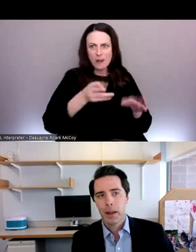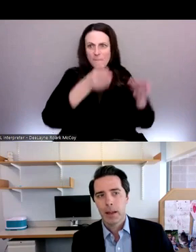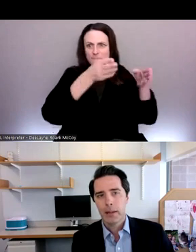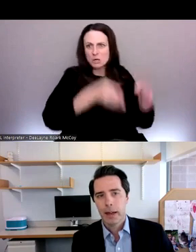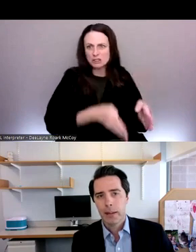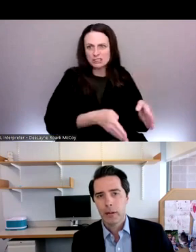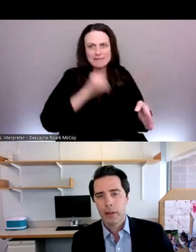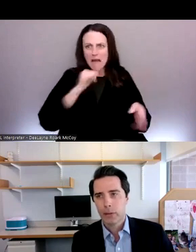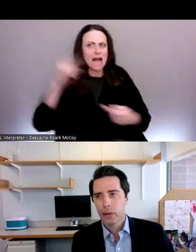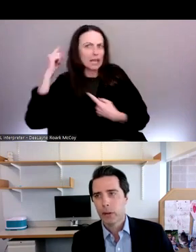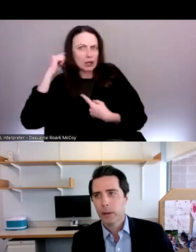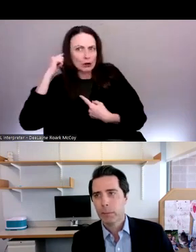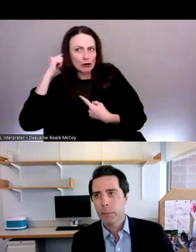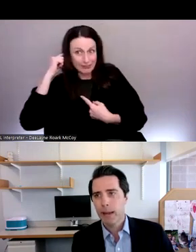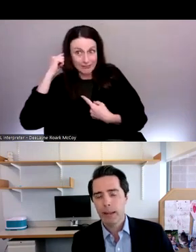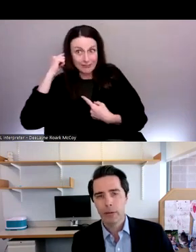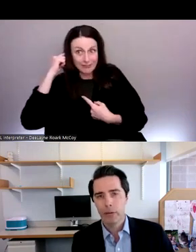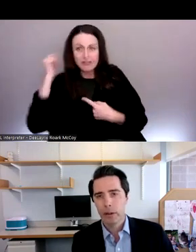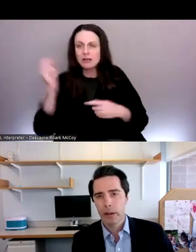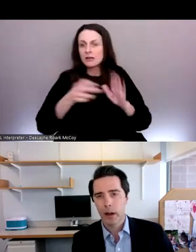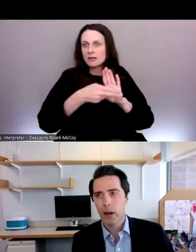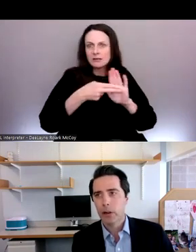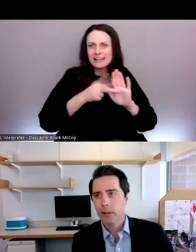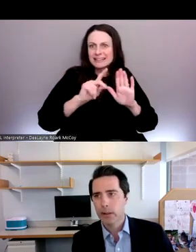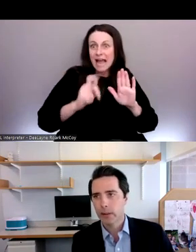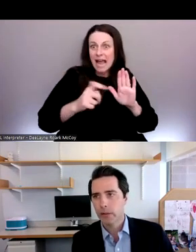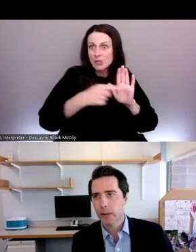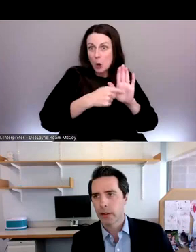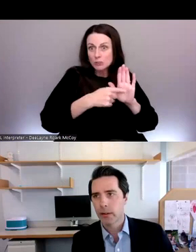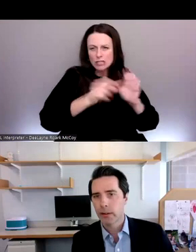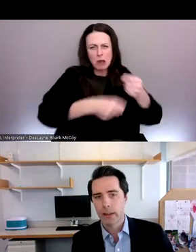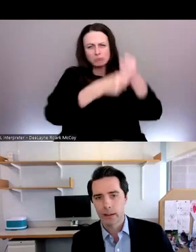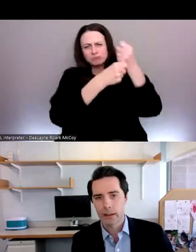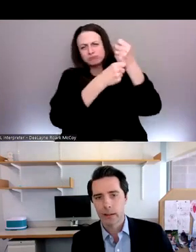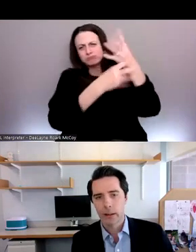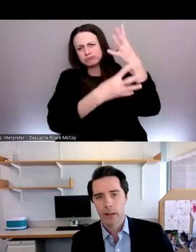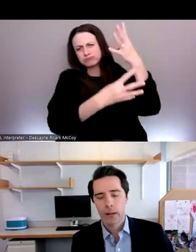and the diagnosis which could be many of